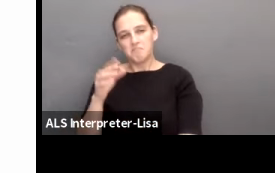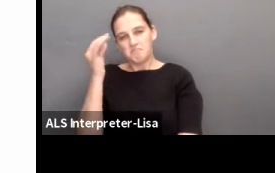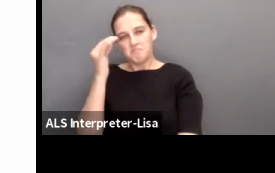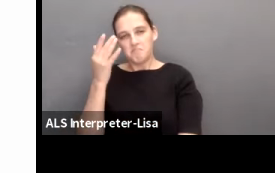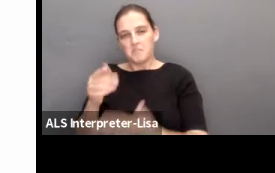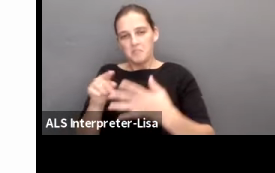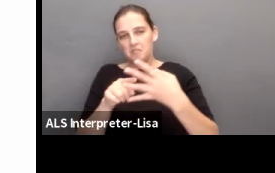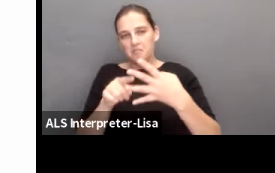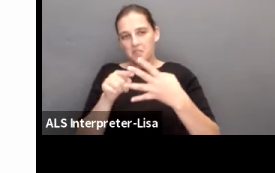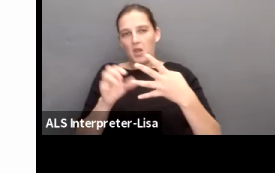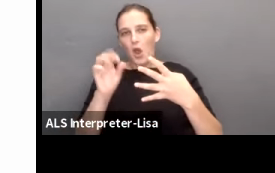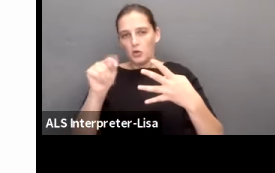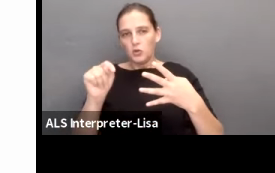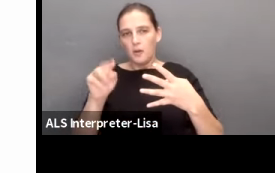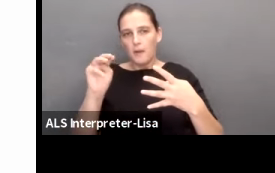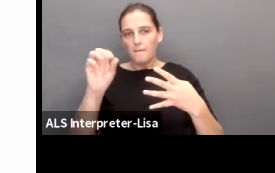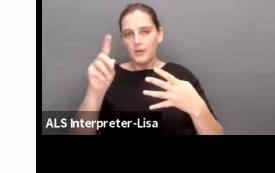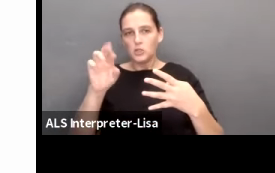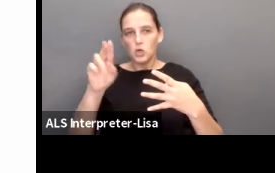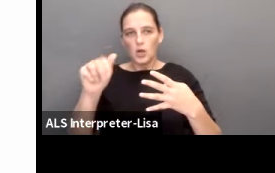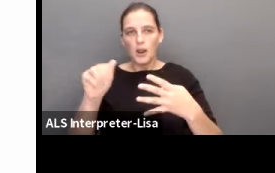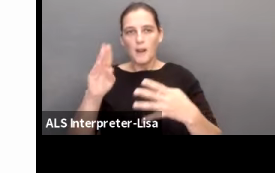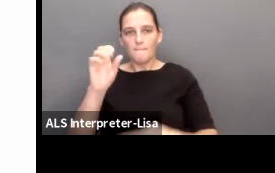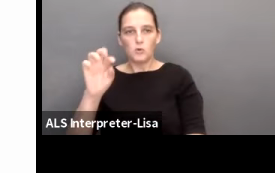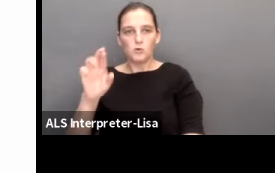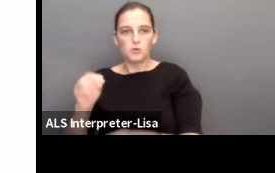the Moderna booster dose. It's going to be a smaller dose